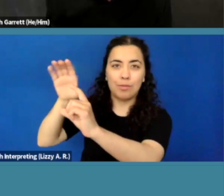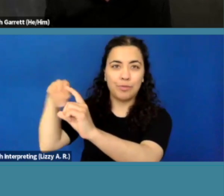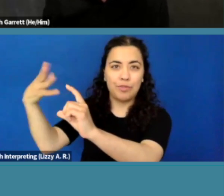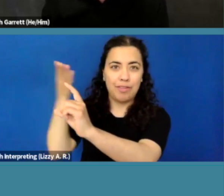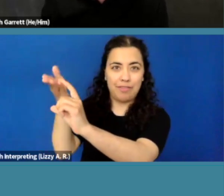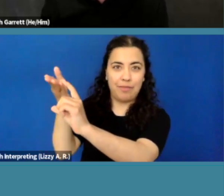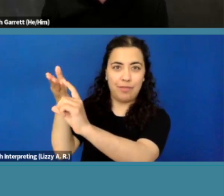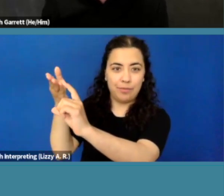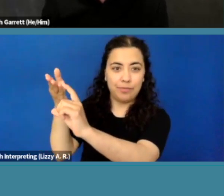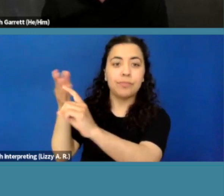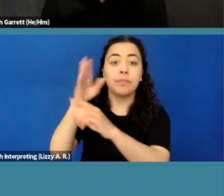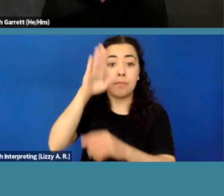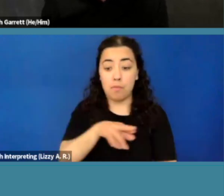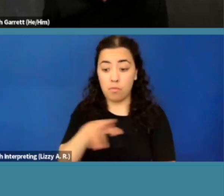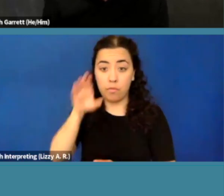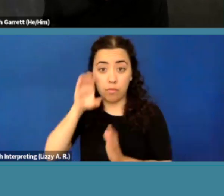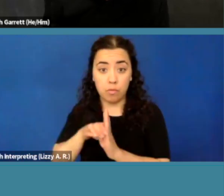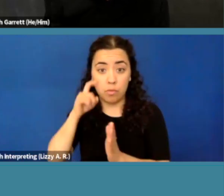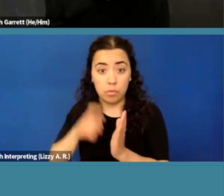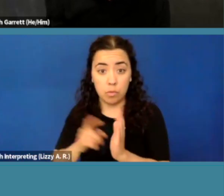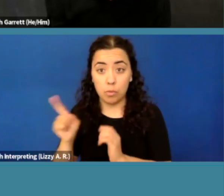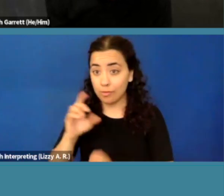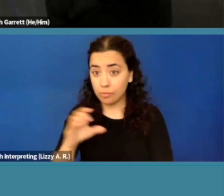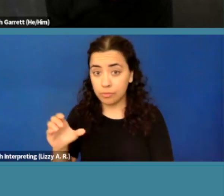And then the bottom right photo, you'll see a stage and the captions